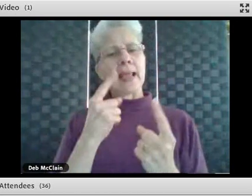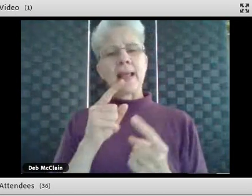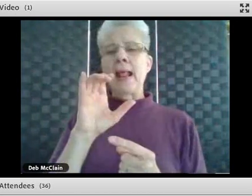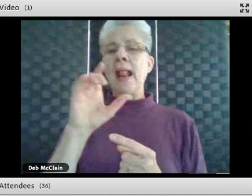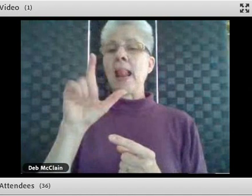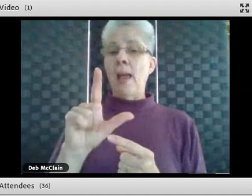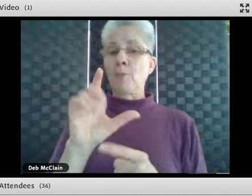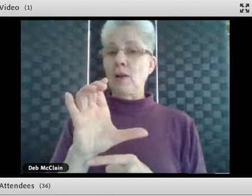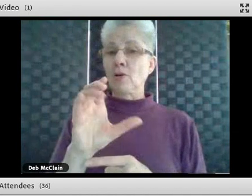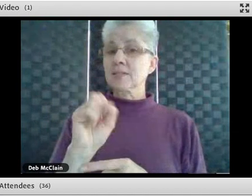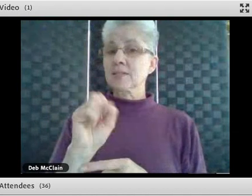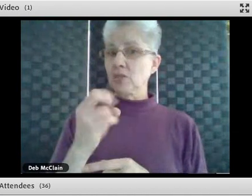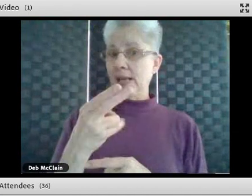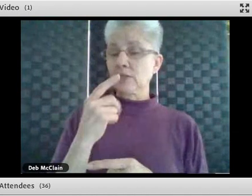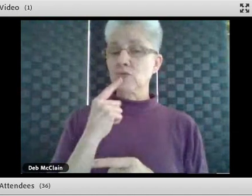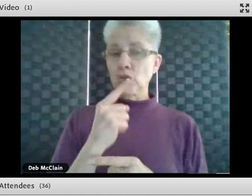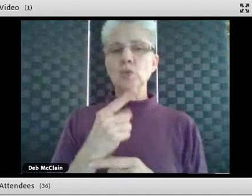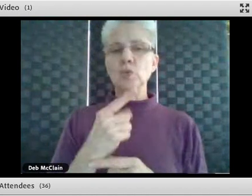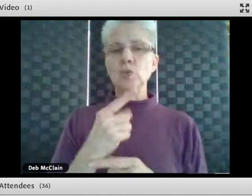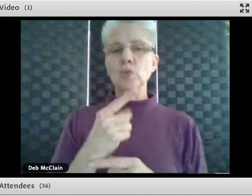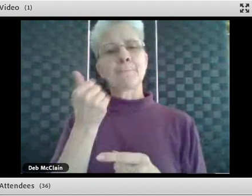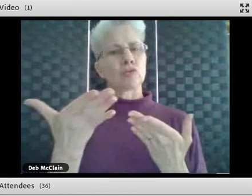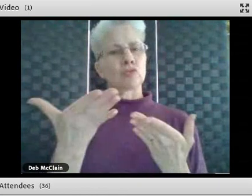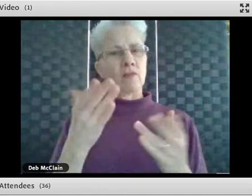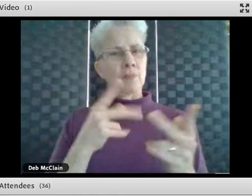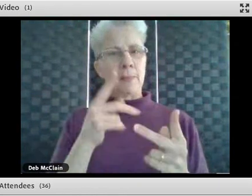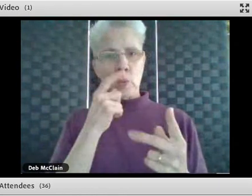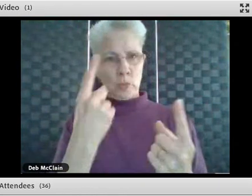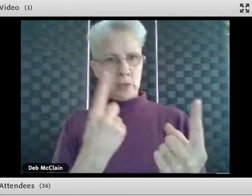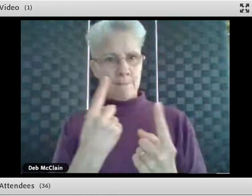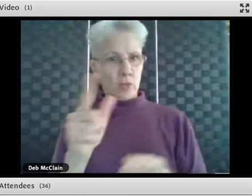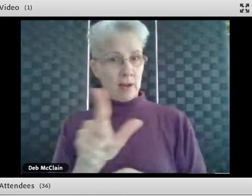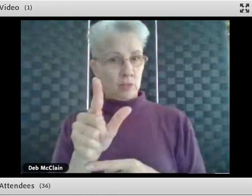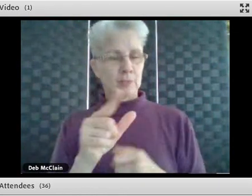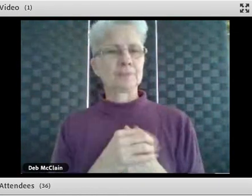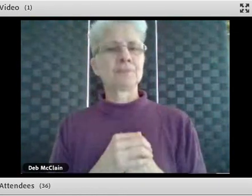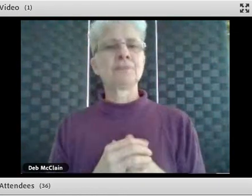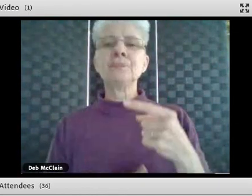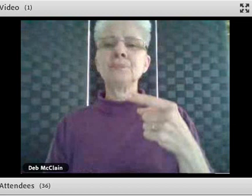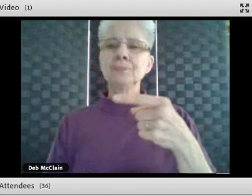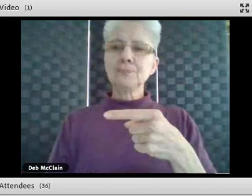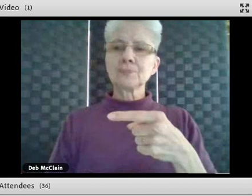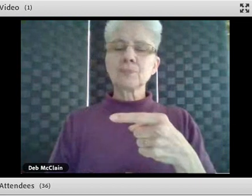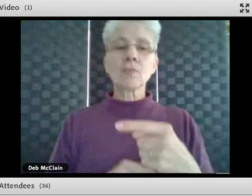so you can better serve your patrons, whoever they may be. And Library of Congress Subject Headings